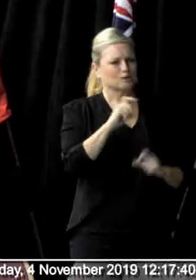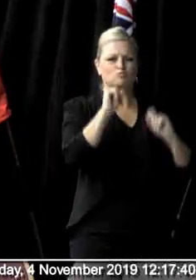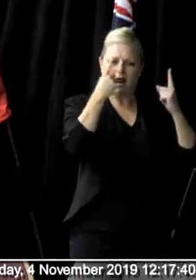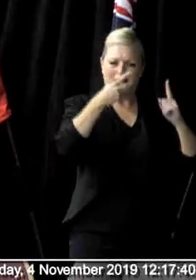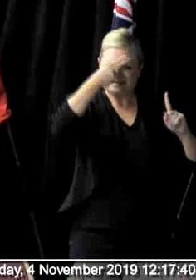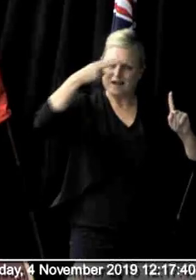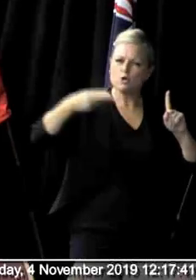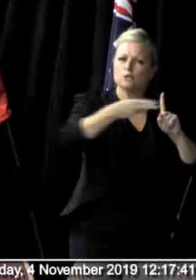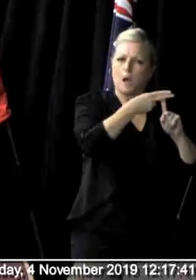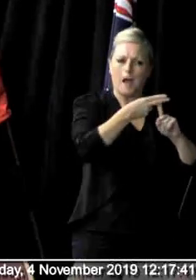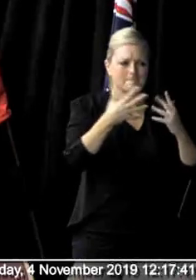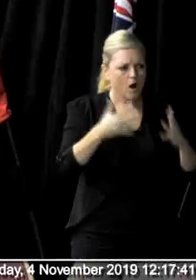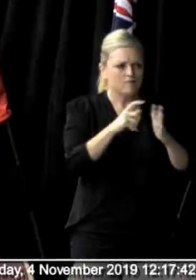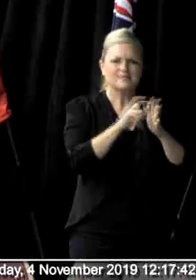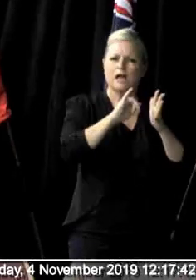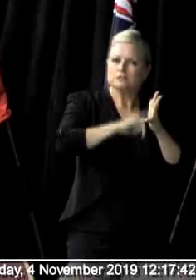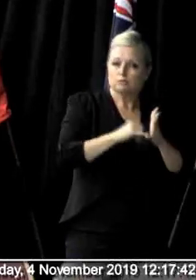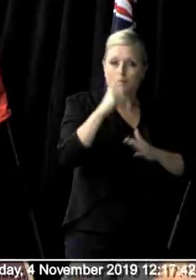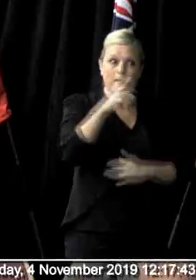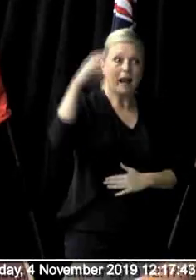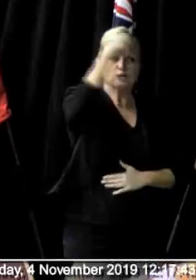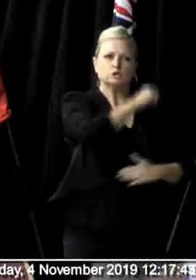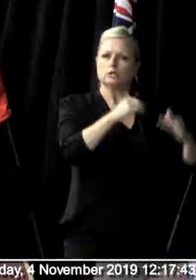Yes. The – the assumption that she wouldn’t be able to do it,